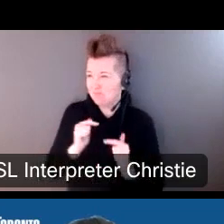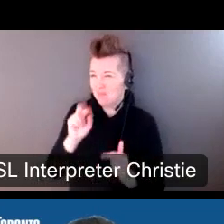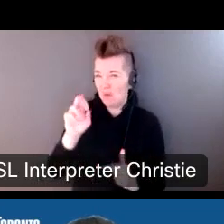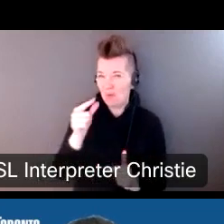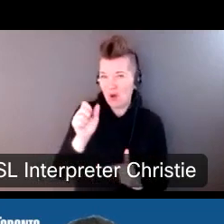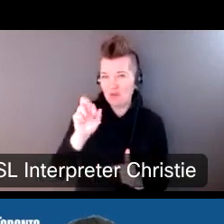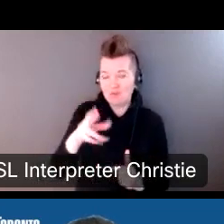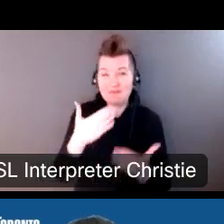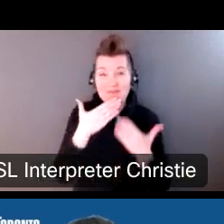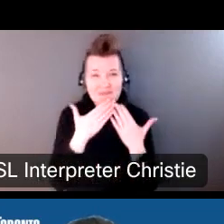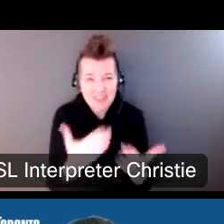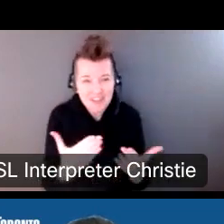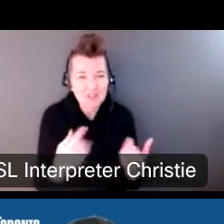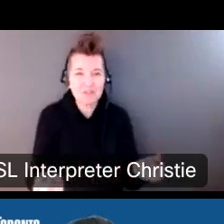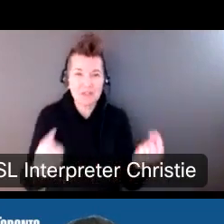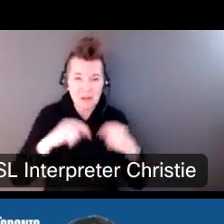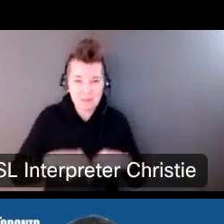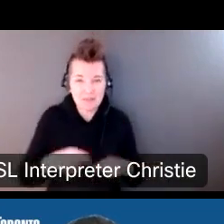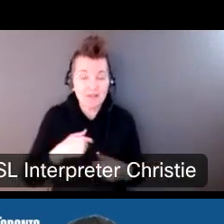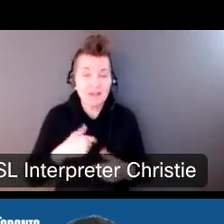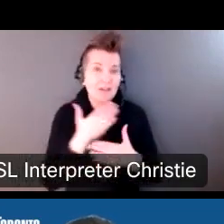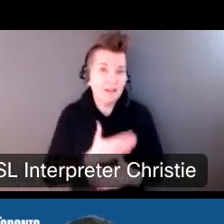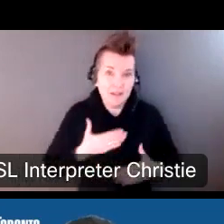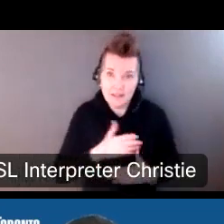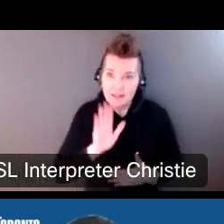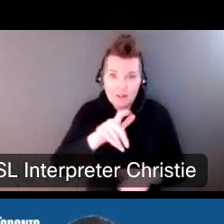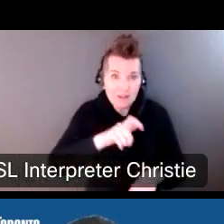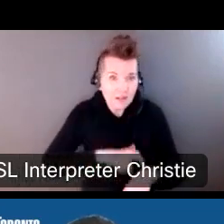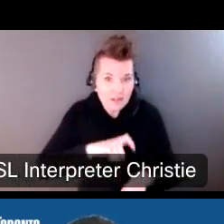really appreciate the time you guys are taking to meet with us and hear the progress that